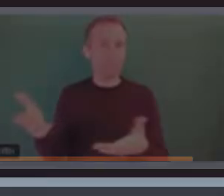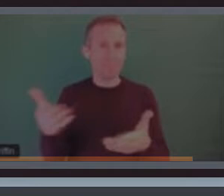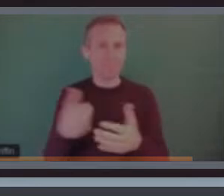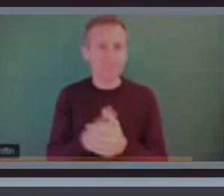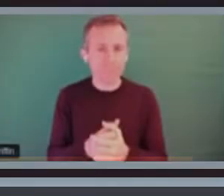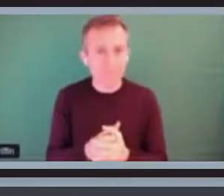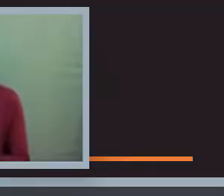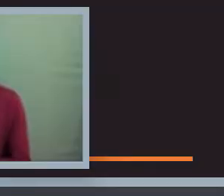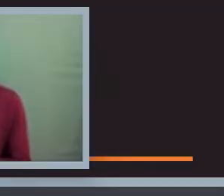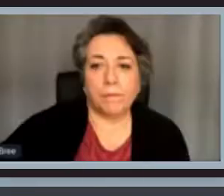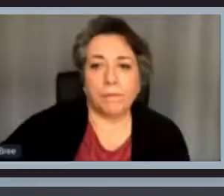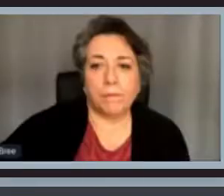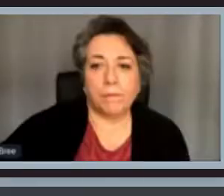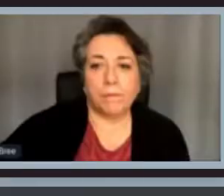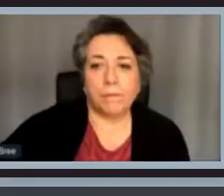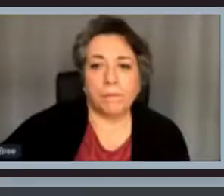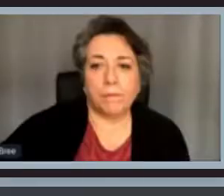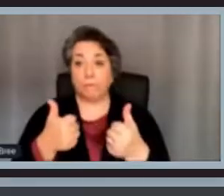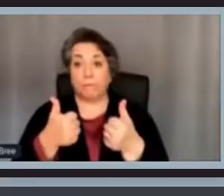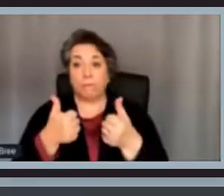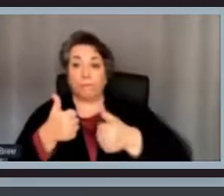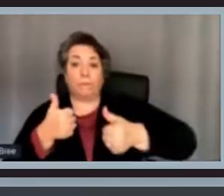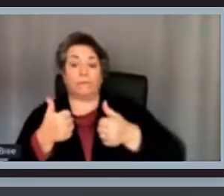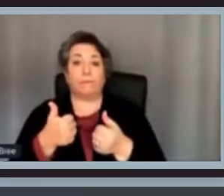There are other useful tools out there.